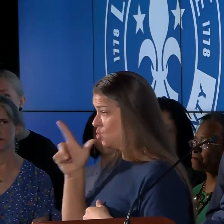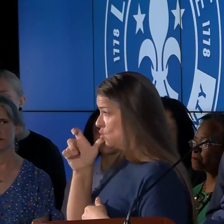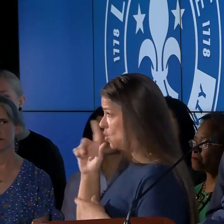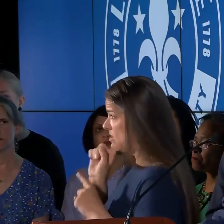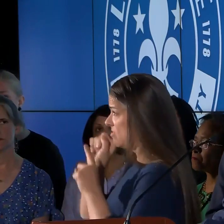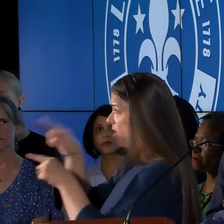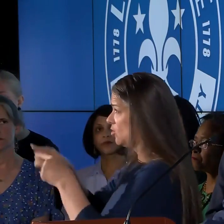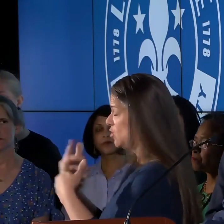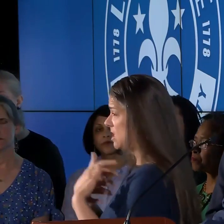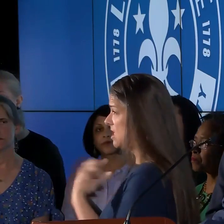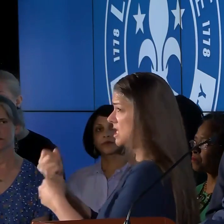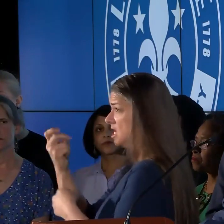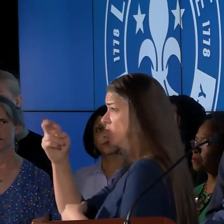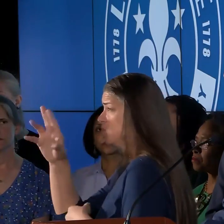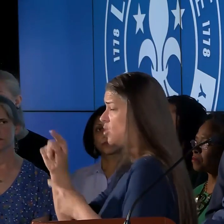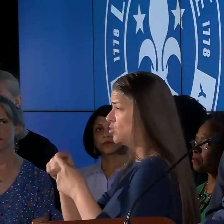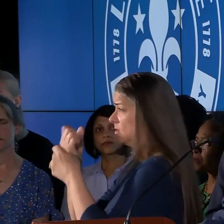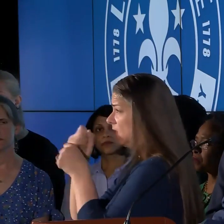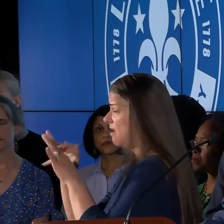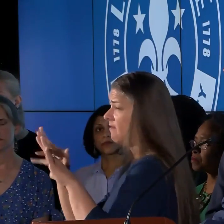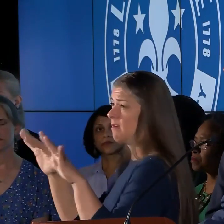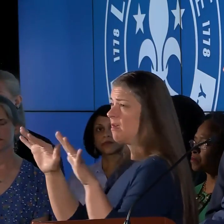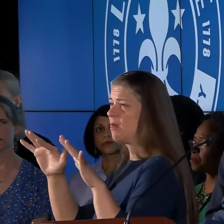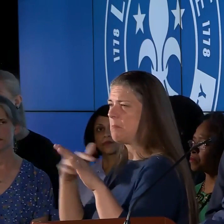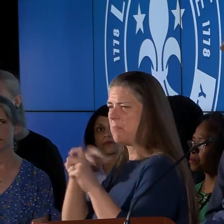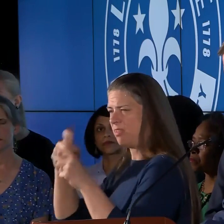yes, I know in the days to come we'll talk about issues.